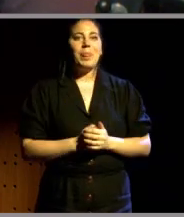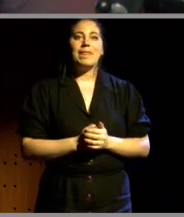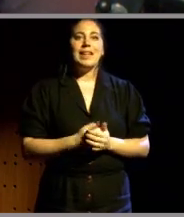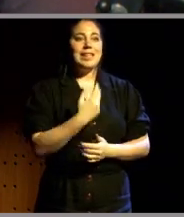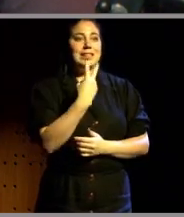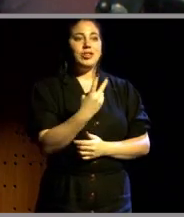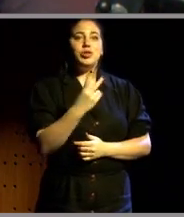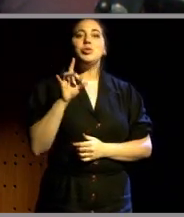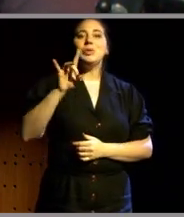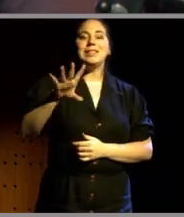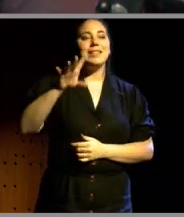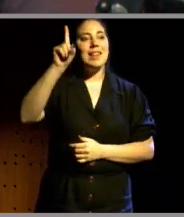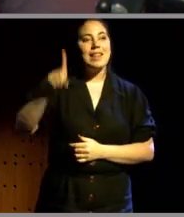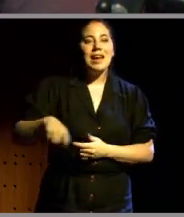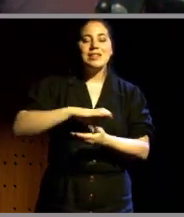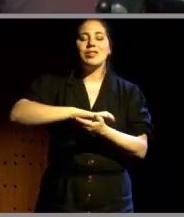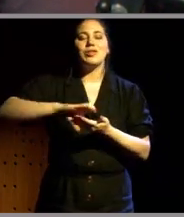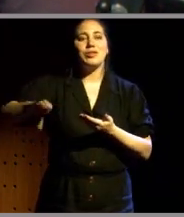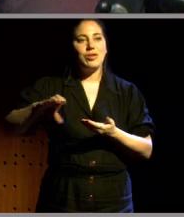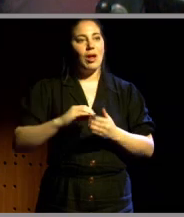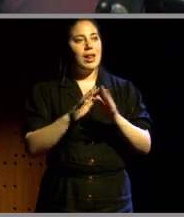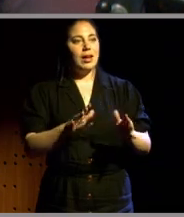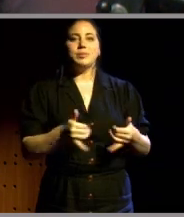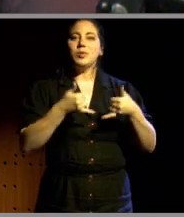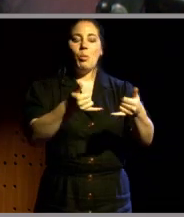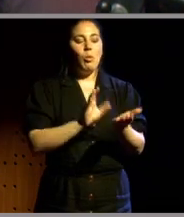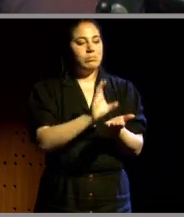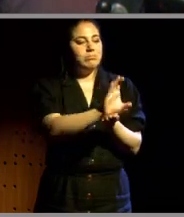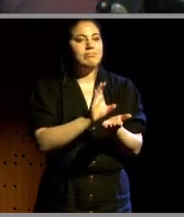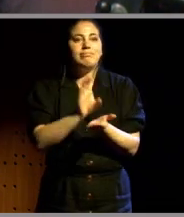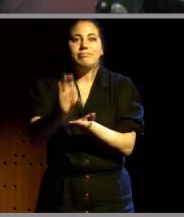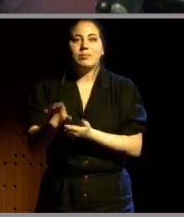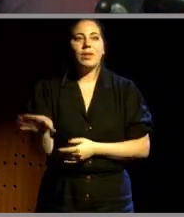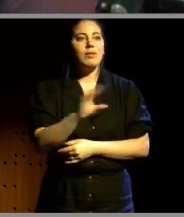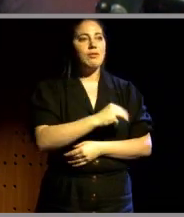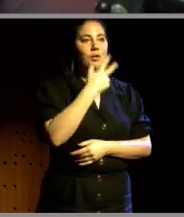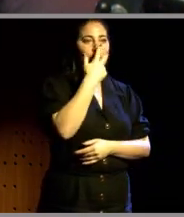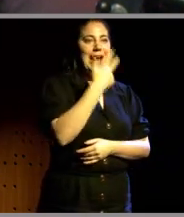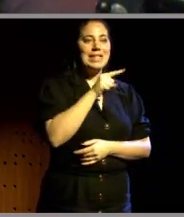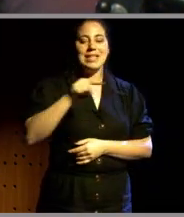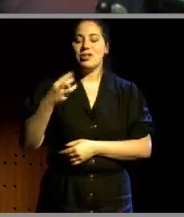that are given to First Nations artists or arts workers between 18 and 30 years of age to fund